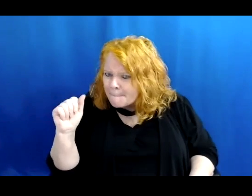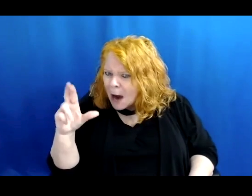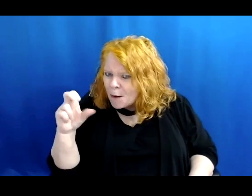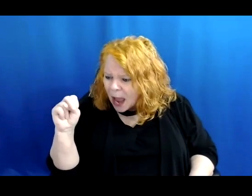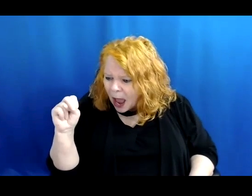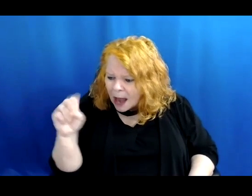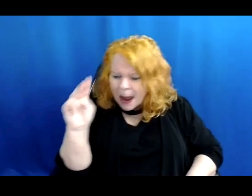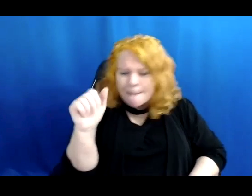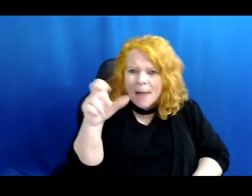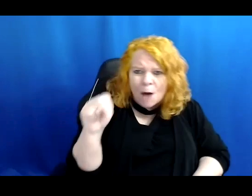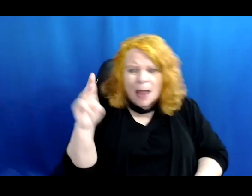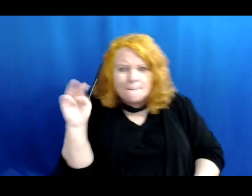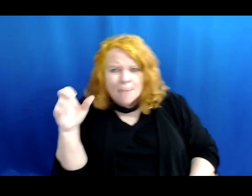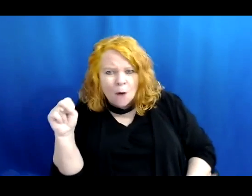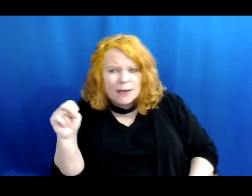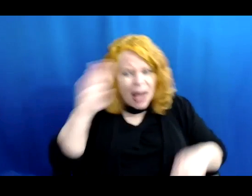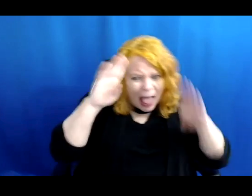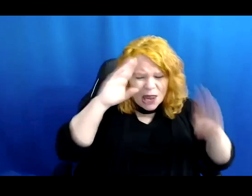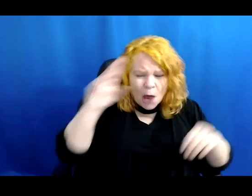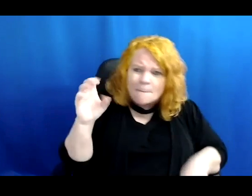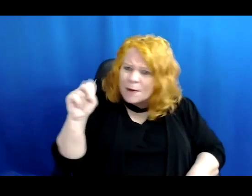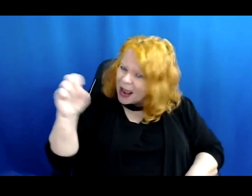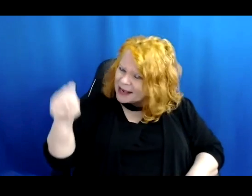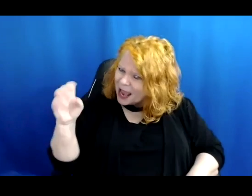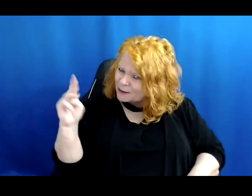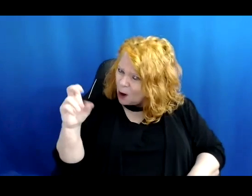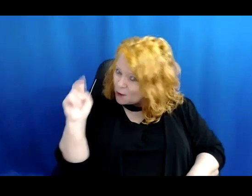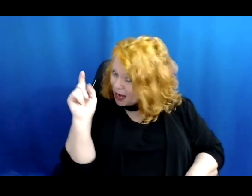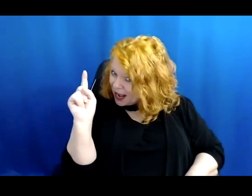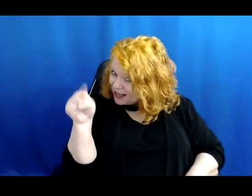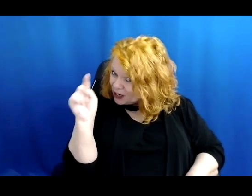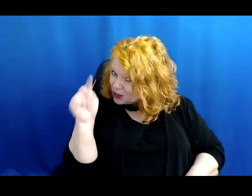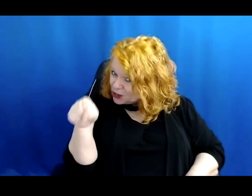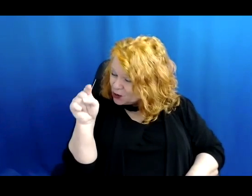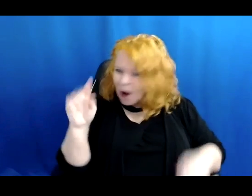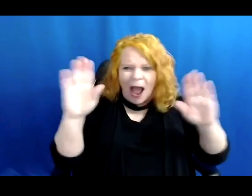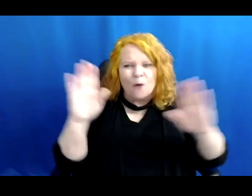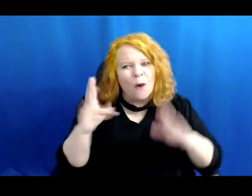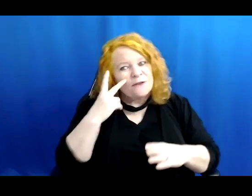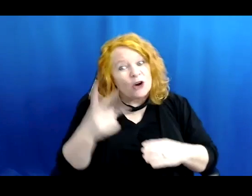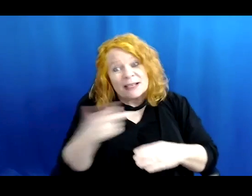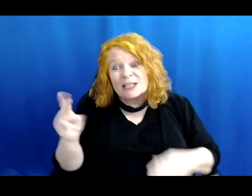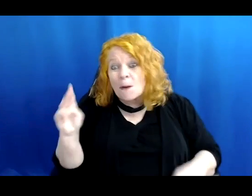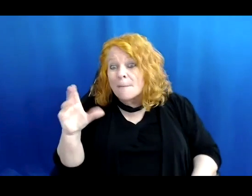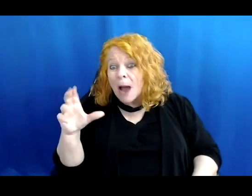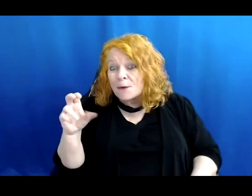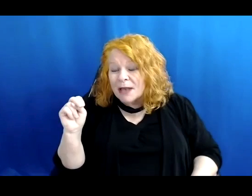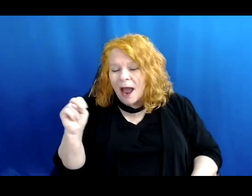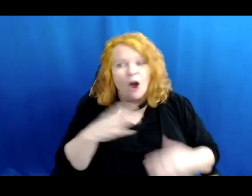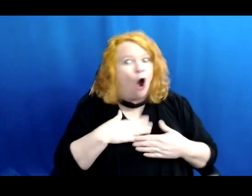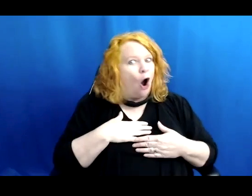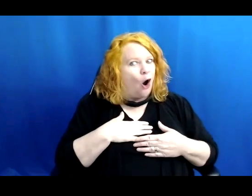Marian. Yes Marian it's you, how wonderful to see you. A very warm welcome to this amazing